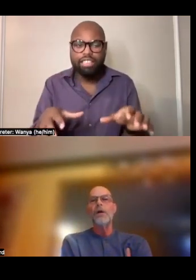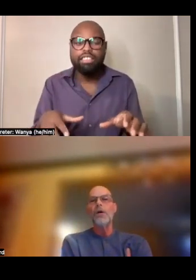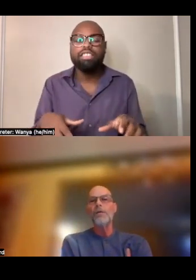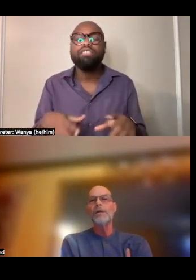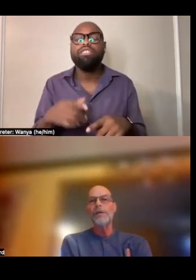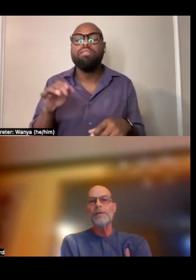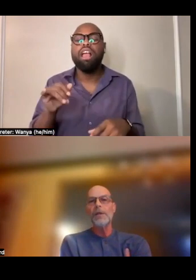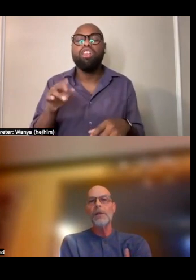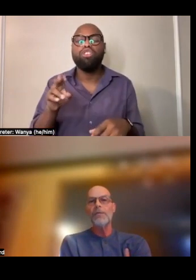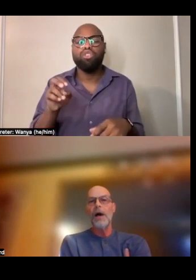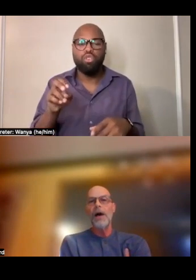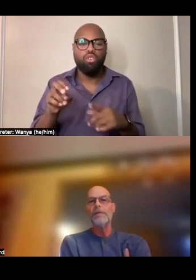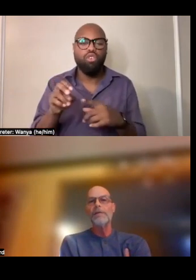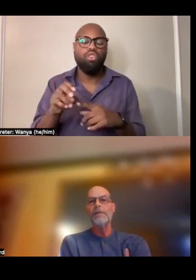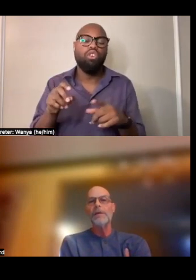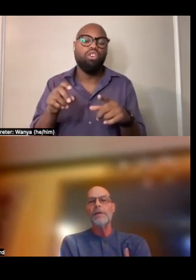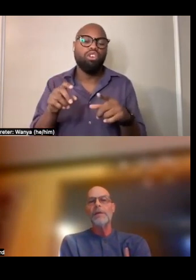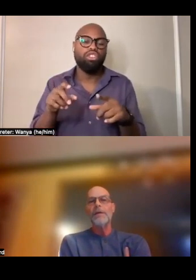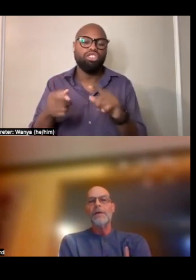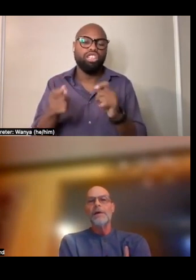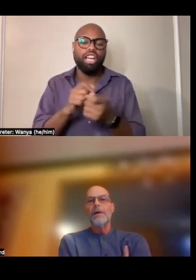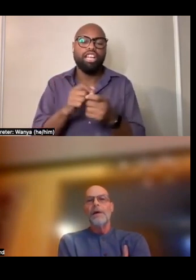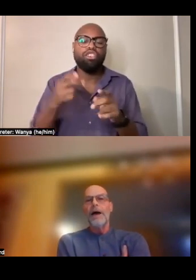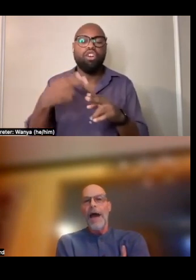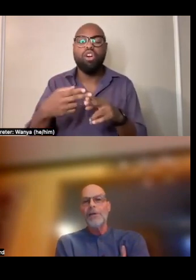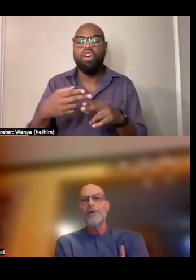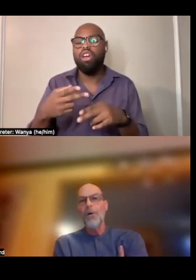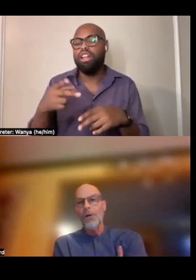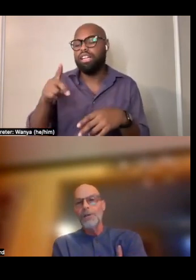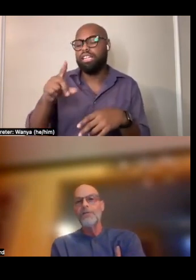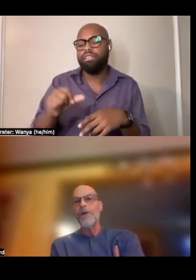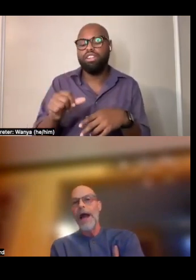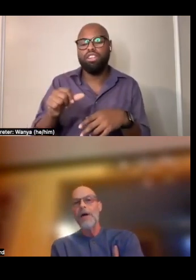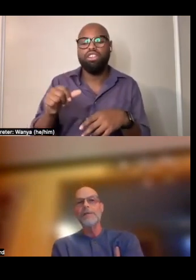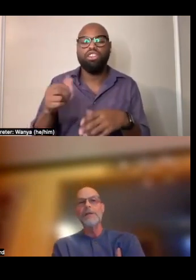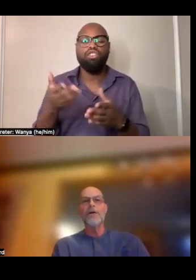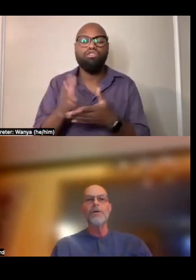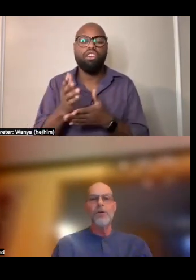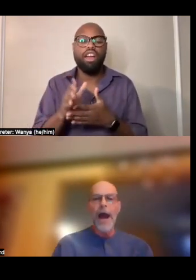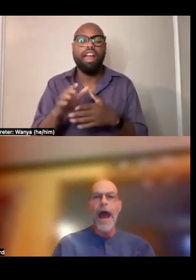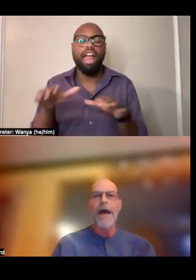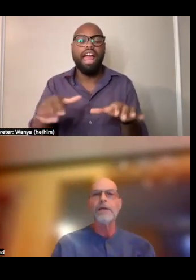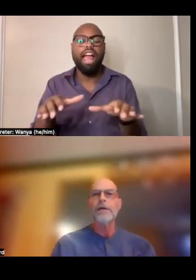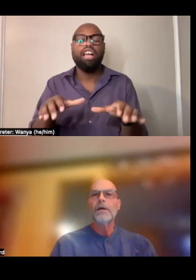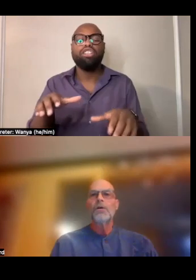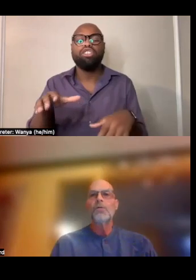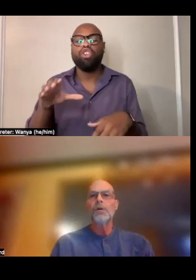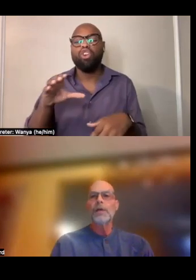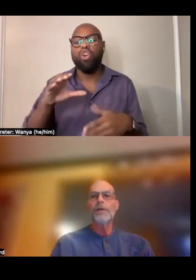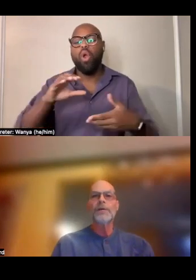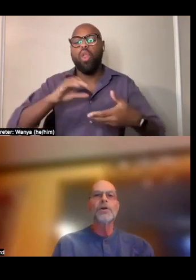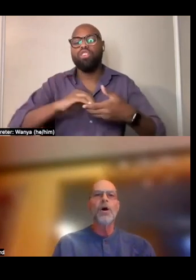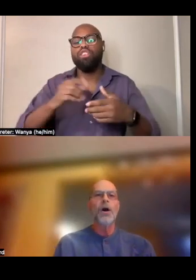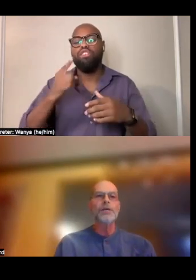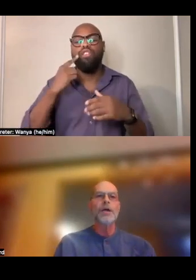called the Disability Rights Action Coalition for Housing or DRACH, who really led the charge.